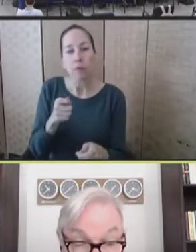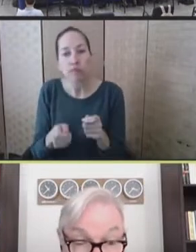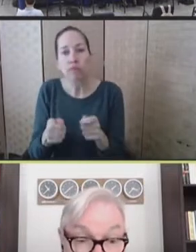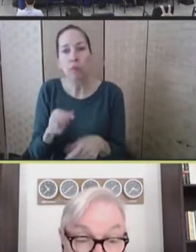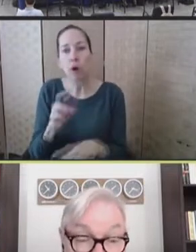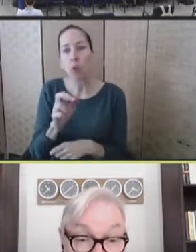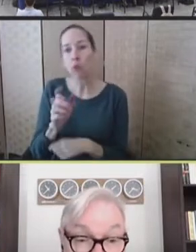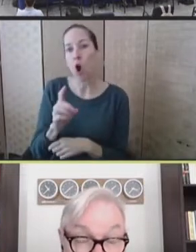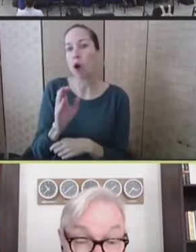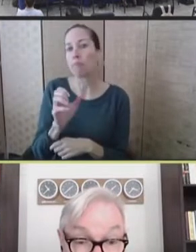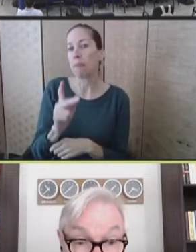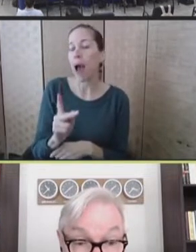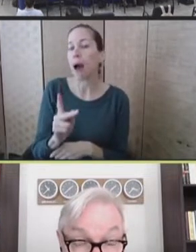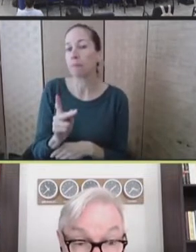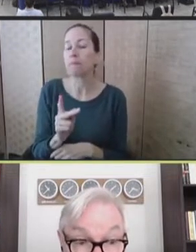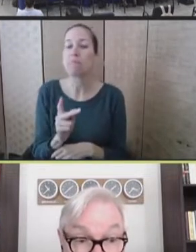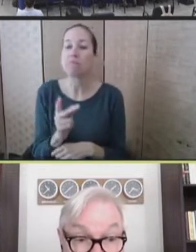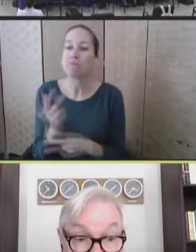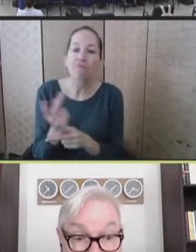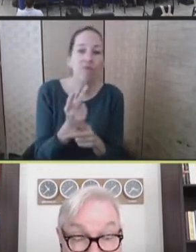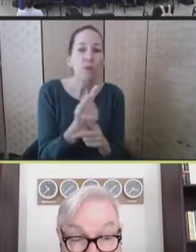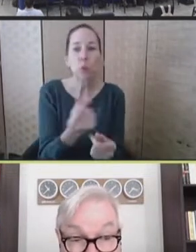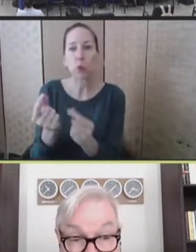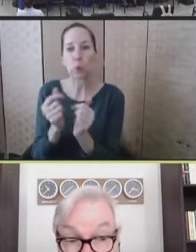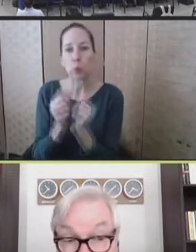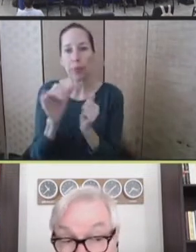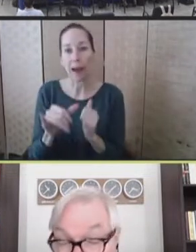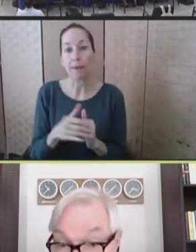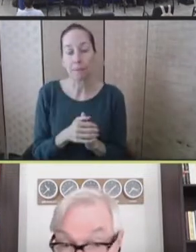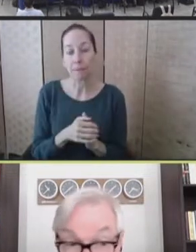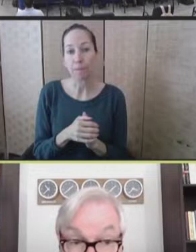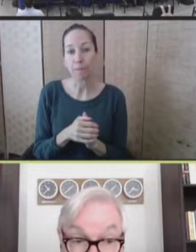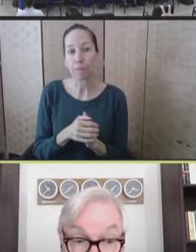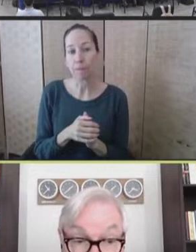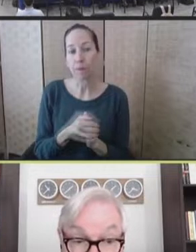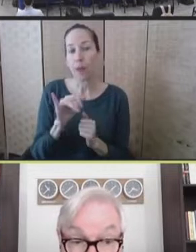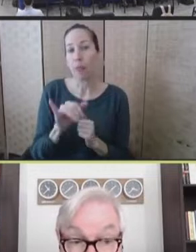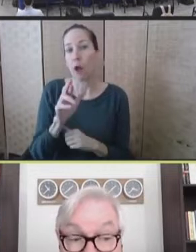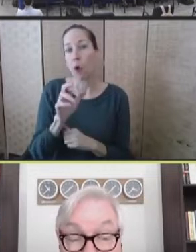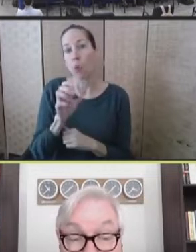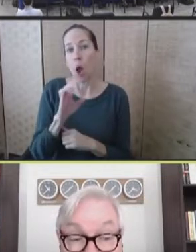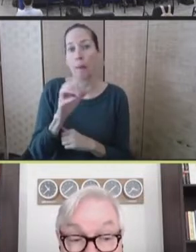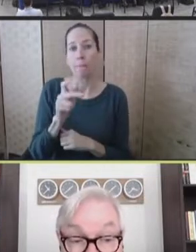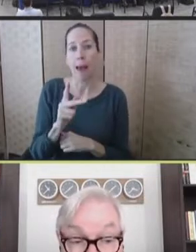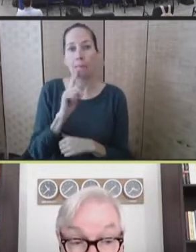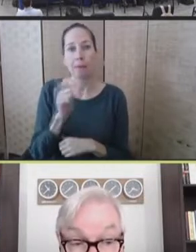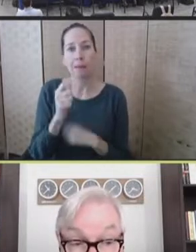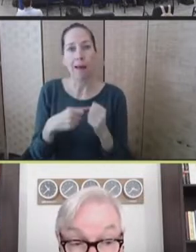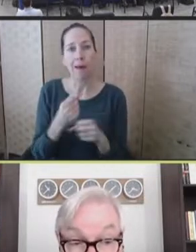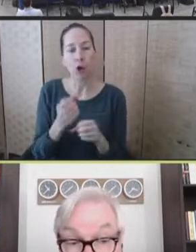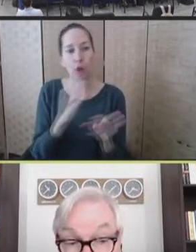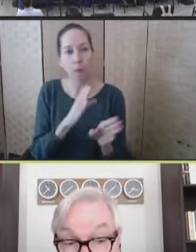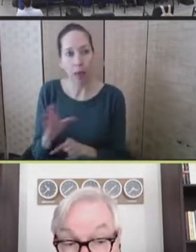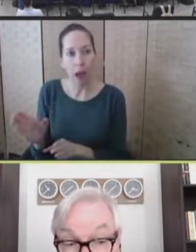Next slide. The roadmap is a 10-year plan for prioritizing and coordinating global influenza vaccine